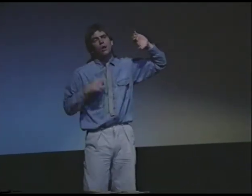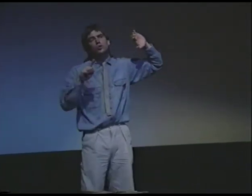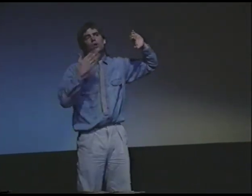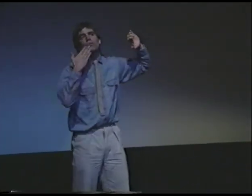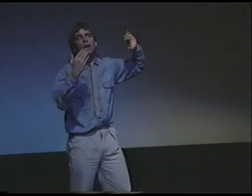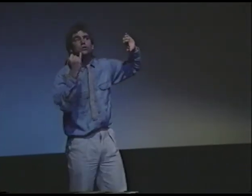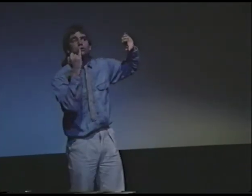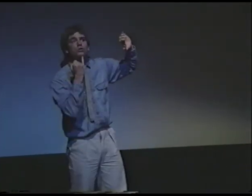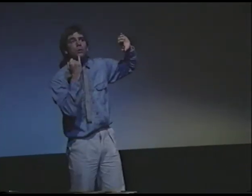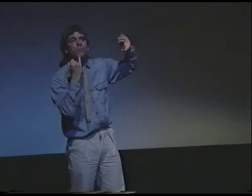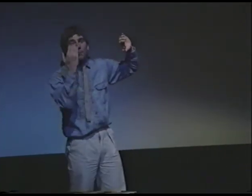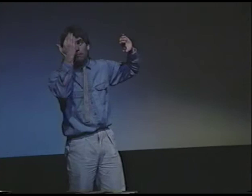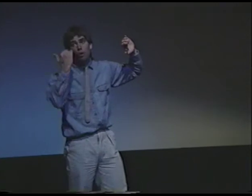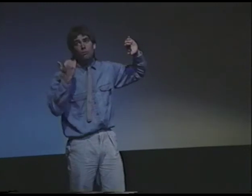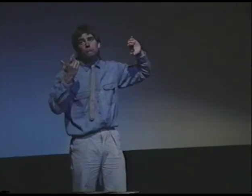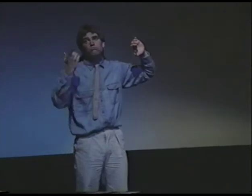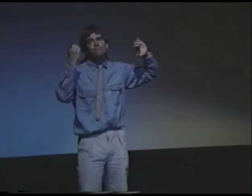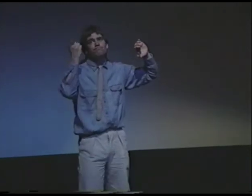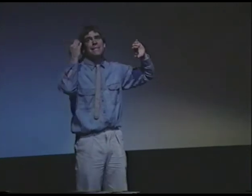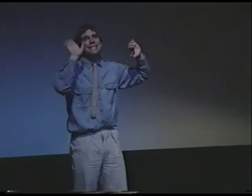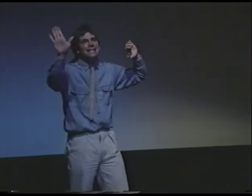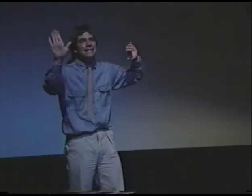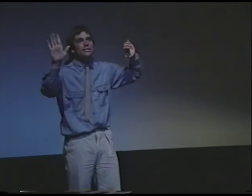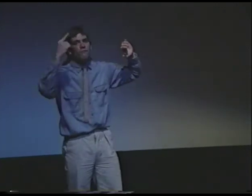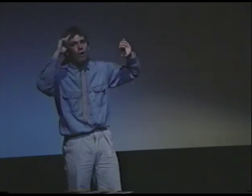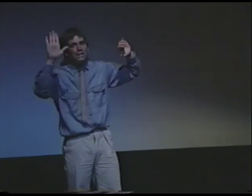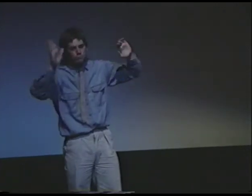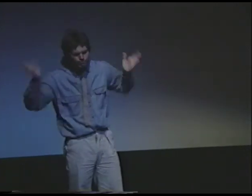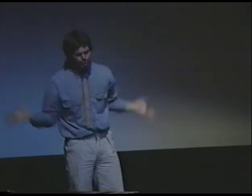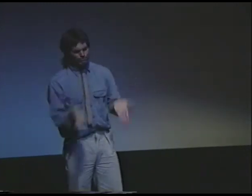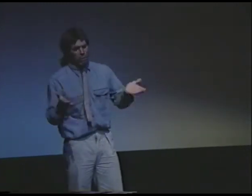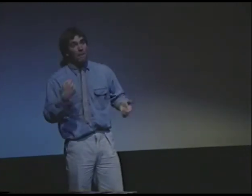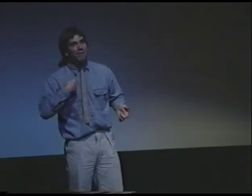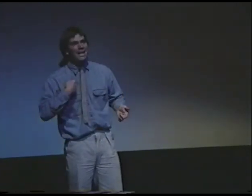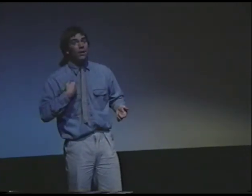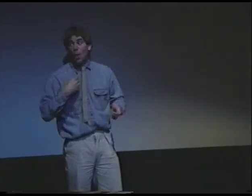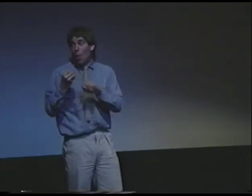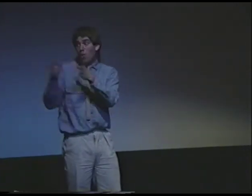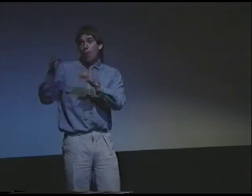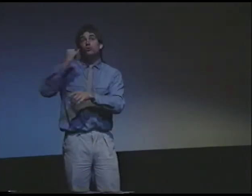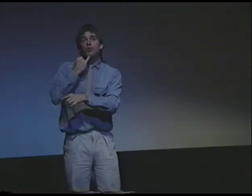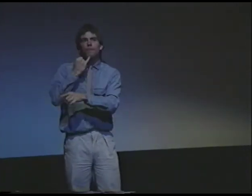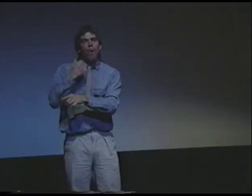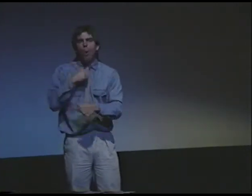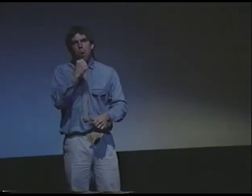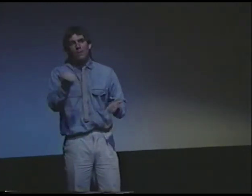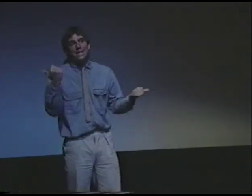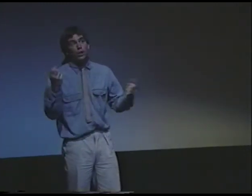By the way, I'd like to thank Jim because he encouraged me.